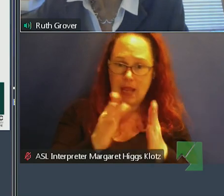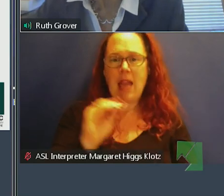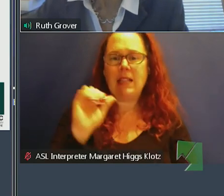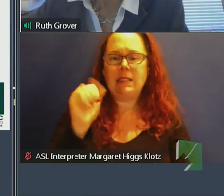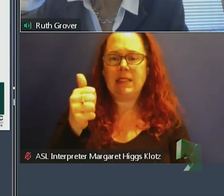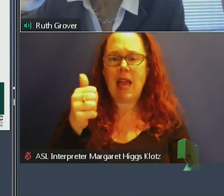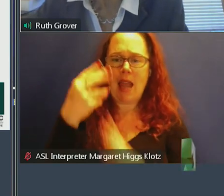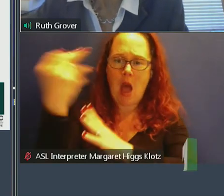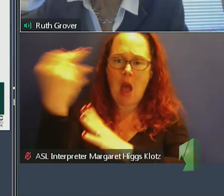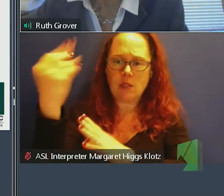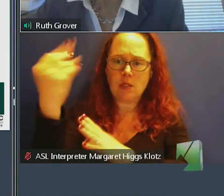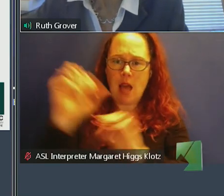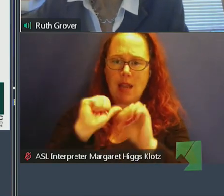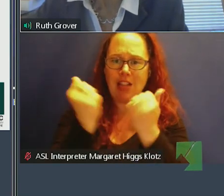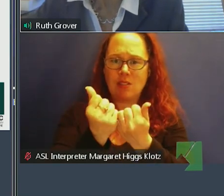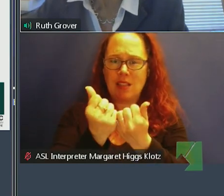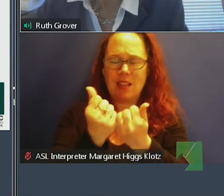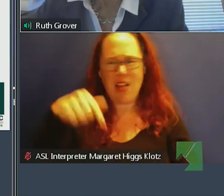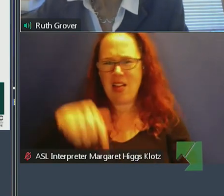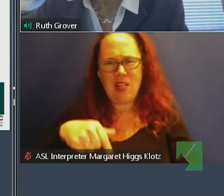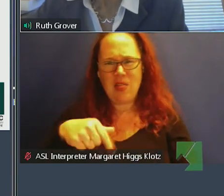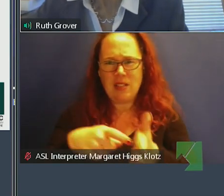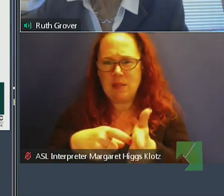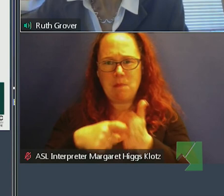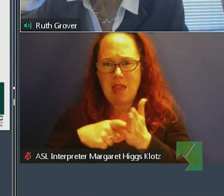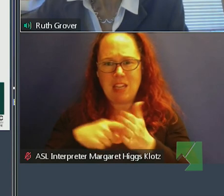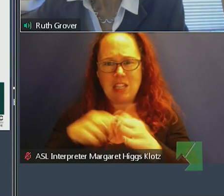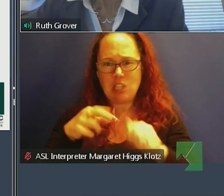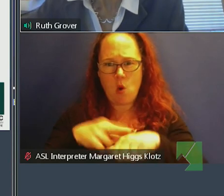It appears that this mandatory her referral was sent only to